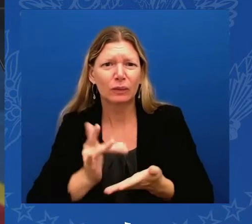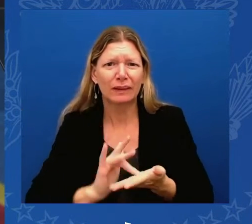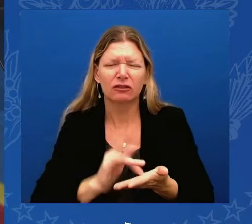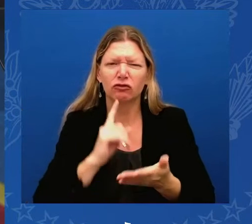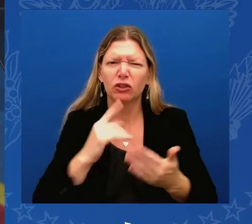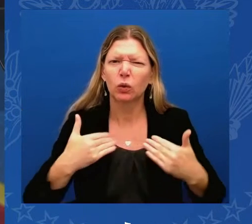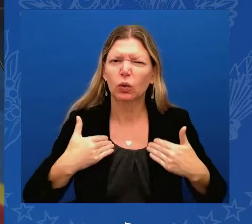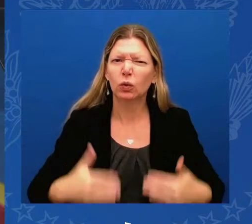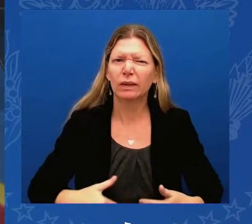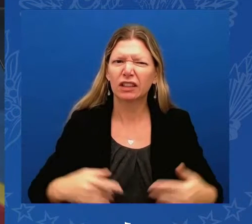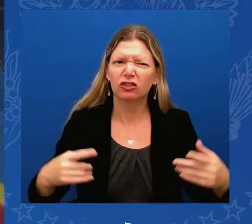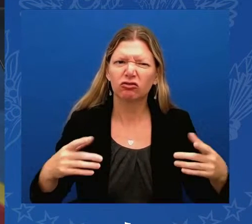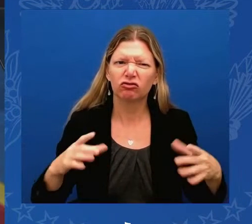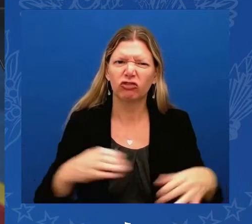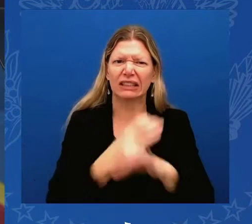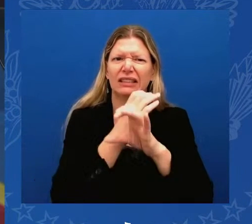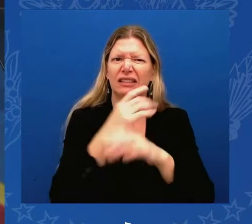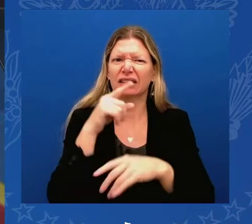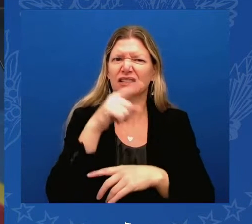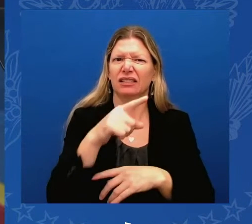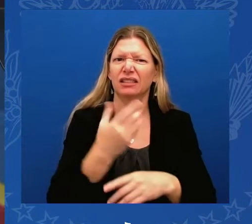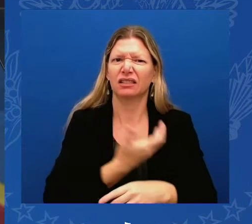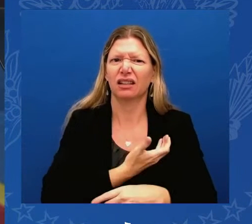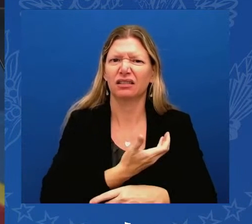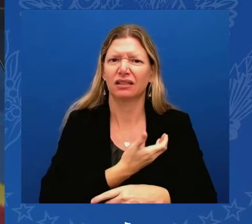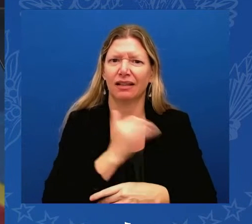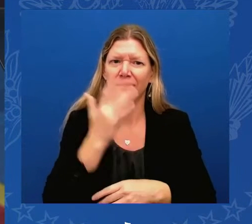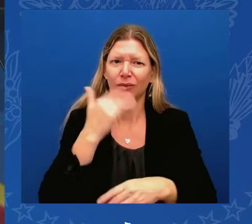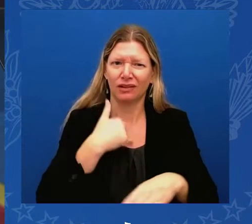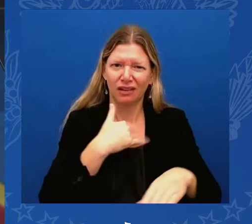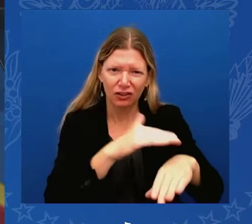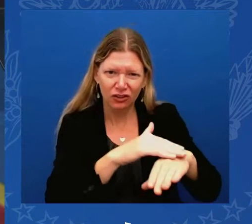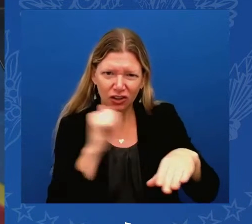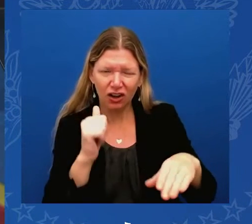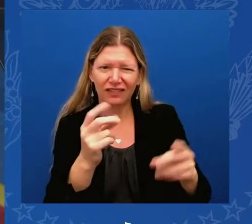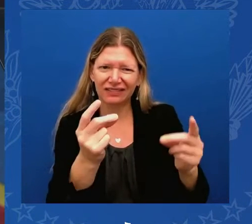an immediate ceasefire to stop the fighting -- bring the hostages home.